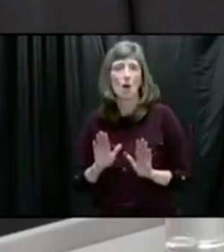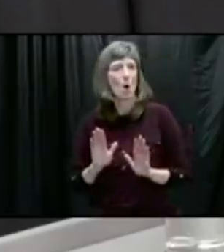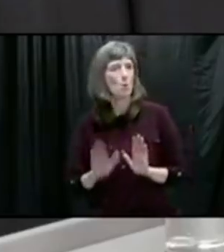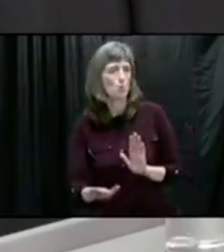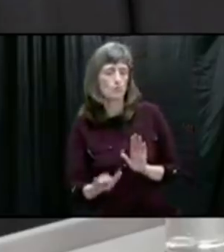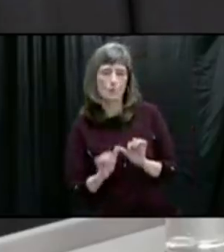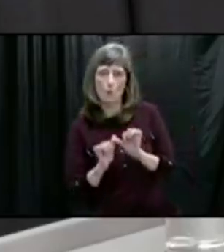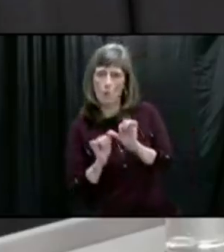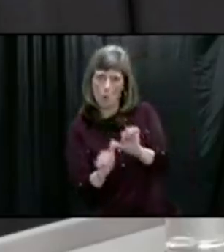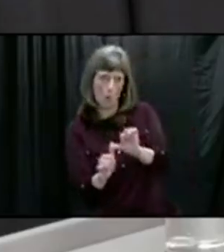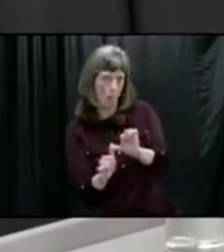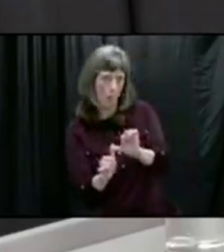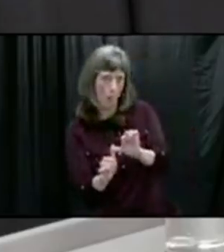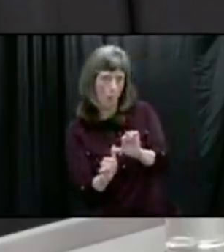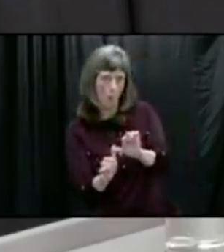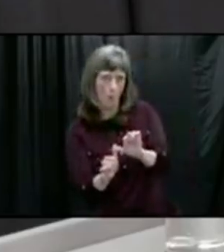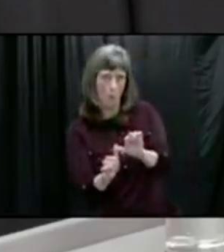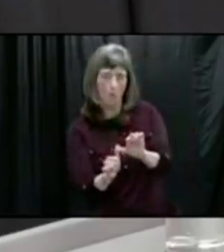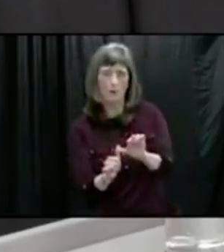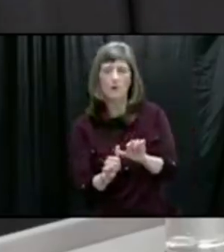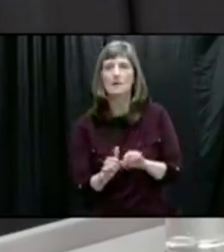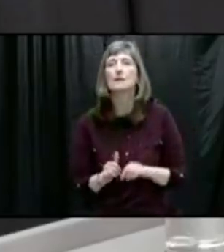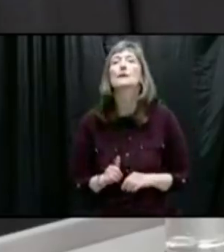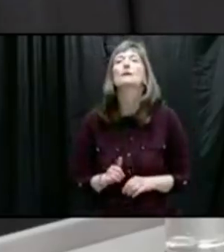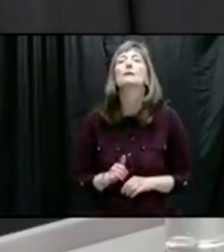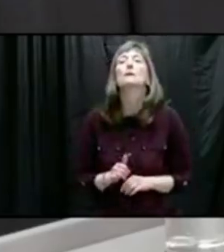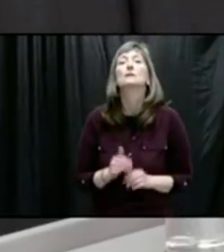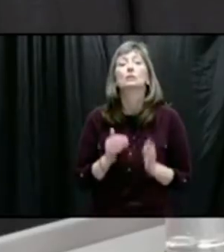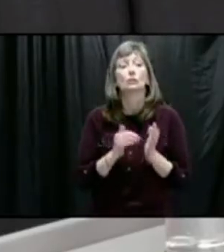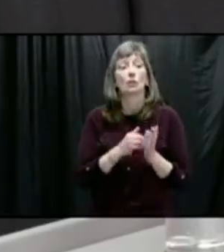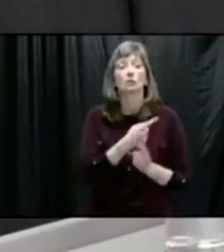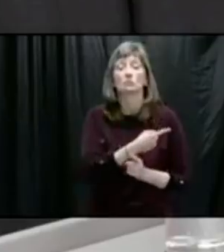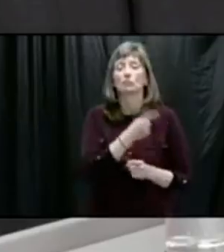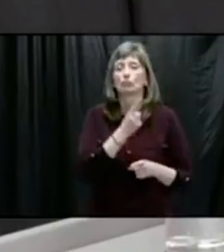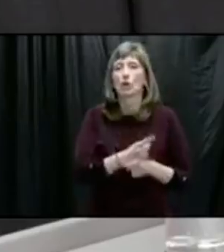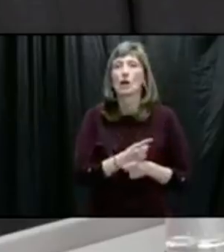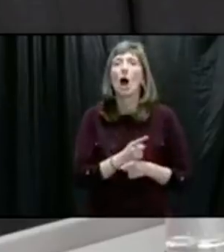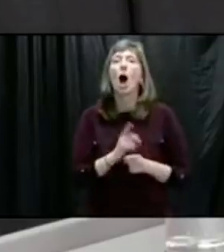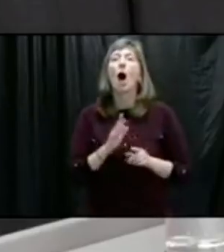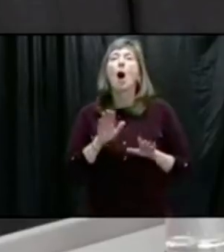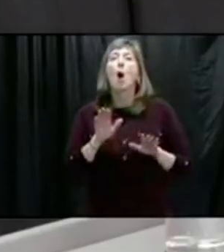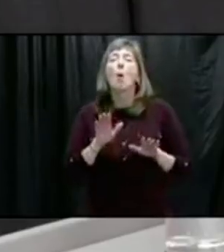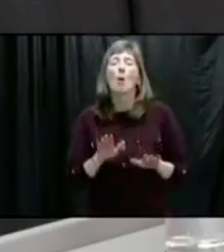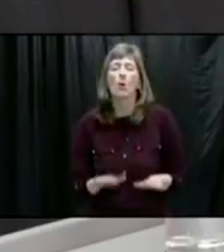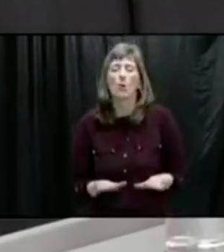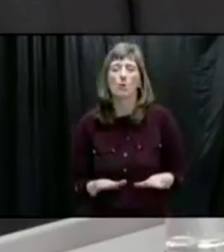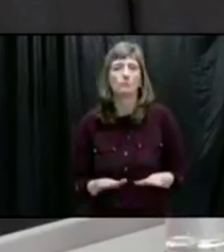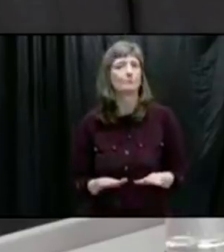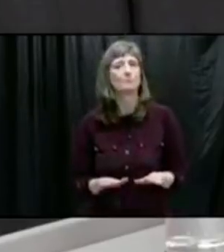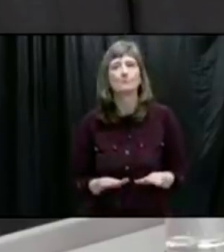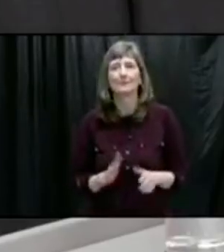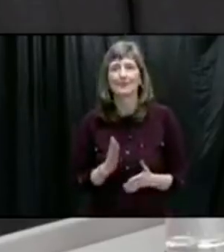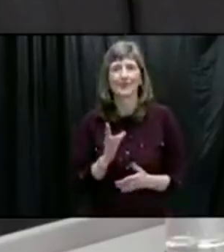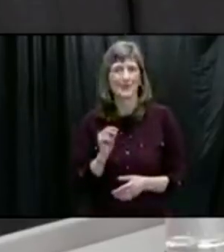BEEN, WE MUST KEEP THE PEDAL TO THE FLOOR. AS DR. RAMEN REFERENCED, NOW IS